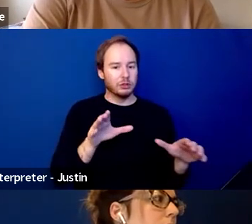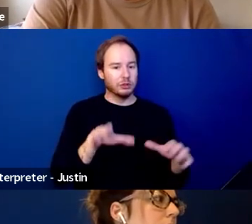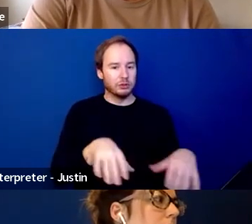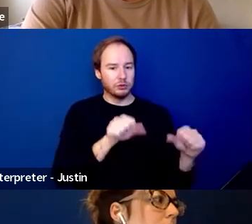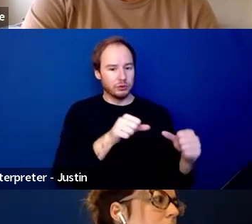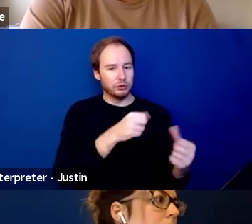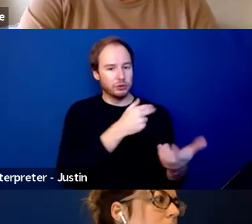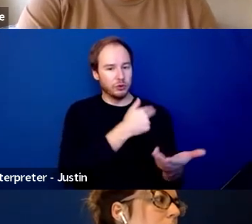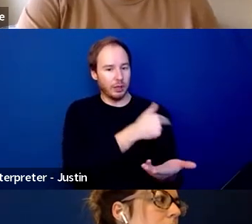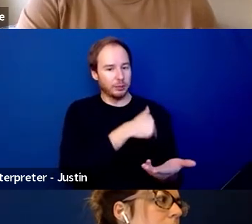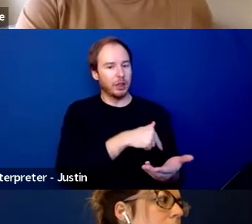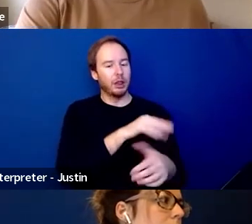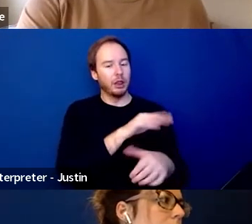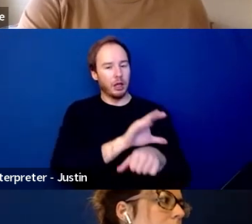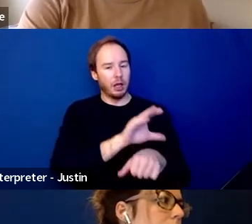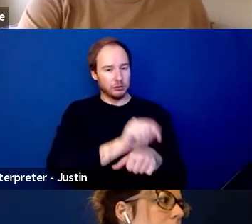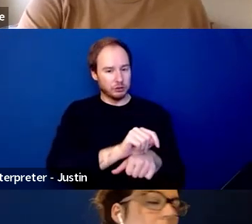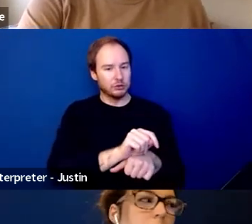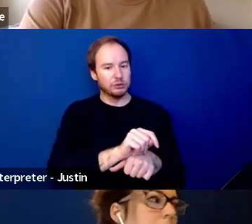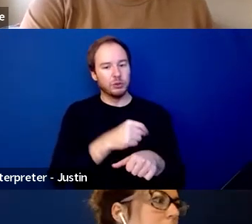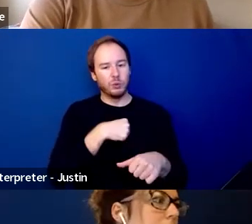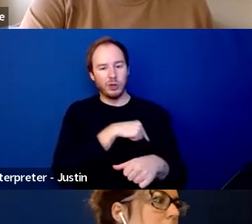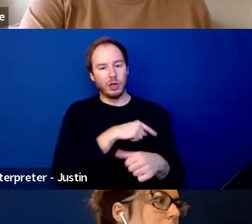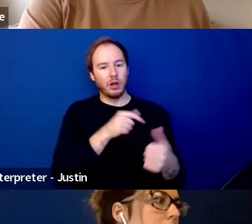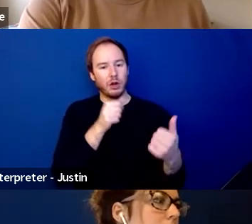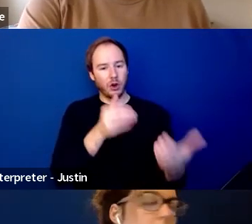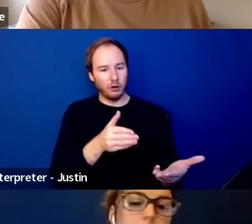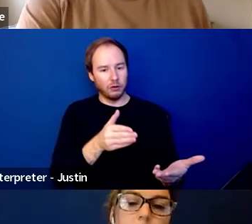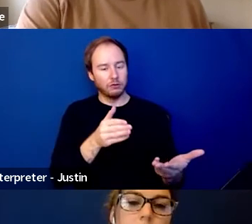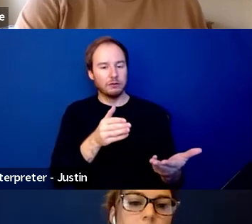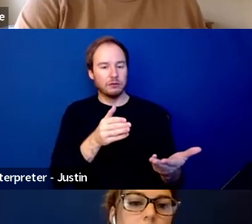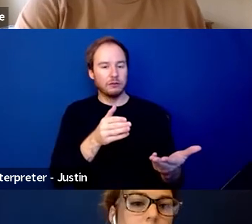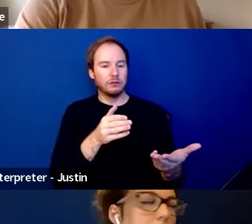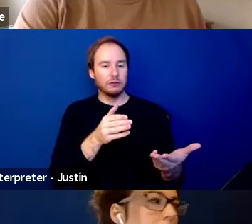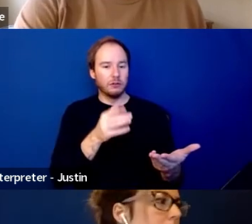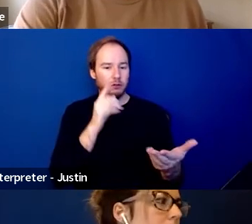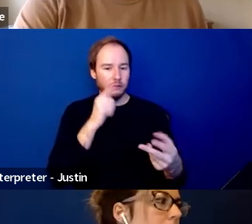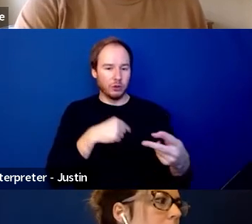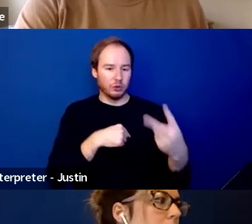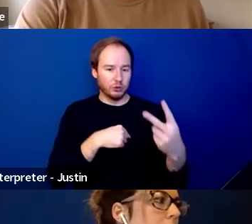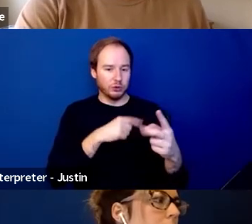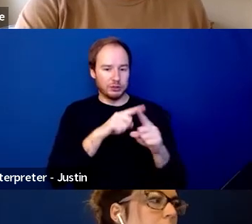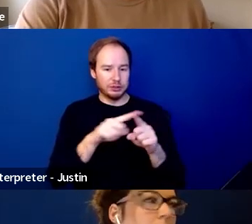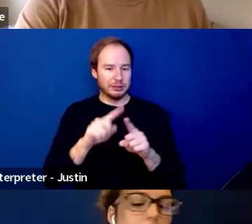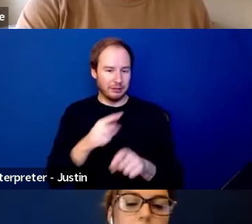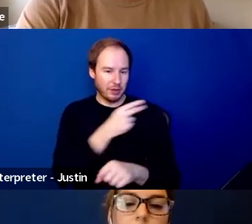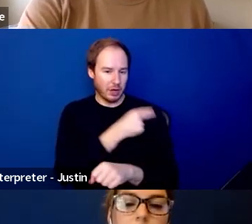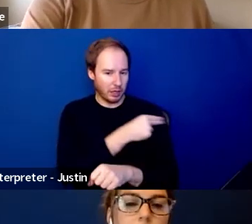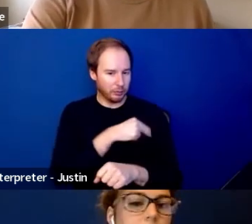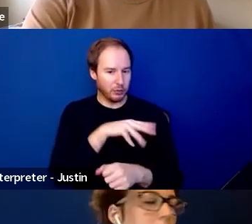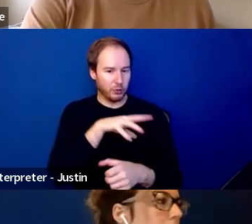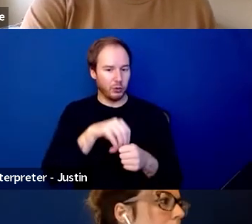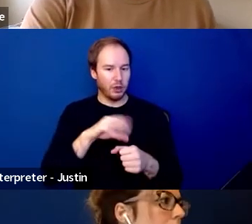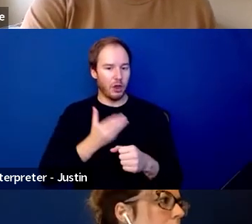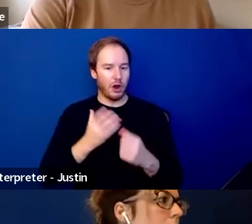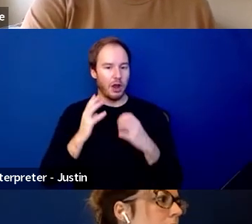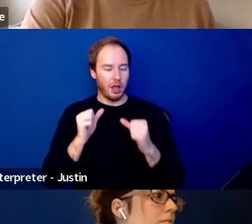We offer consults to certainly to two different hospitals in our health network. One is Allegheny General Hospital.